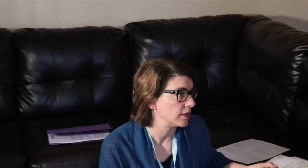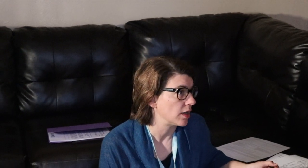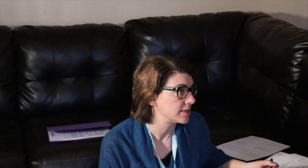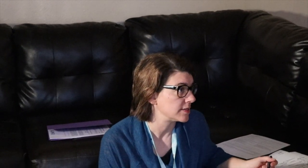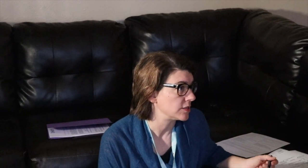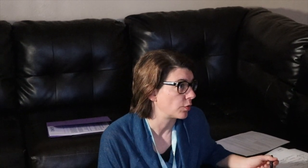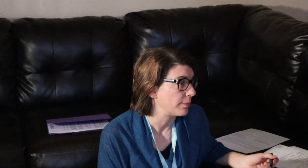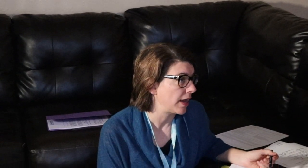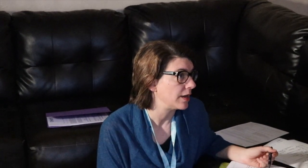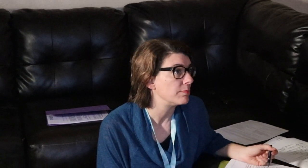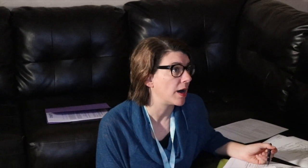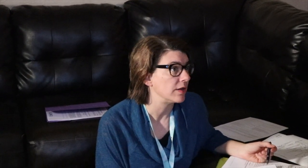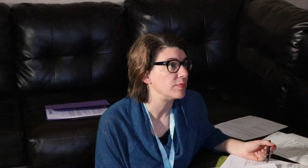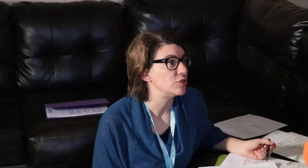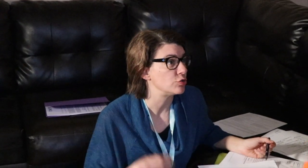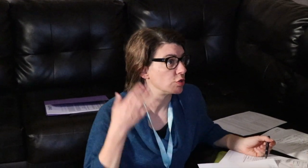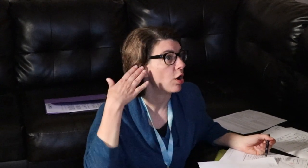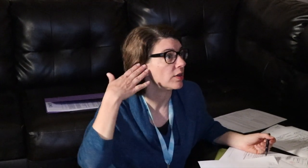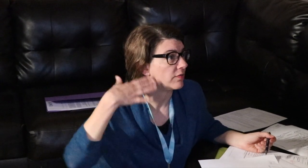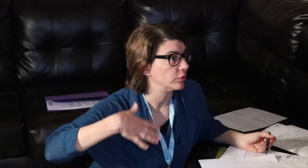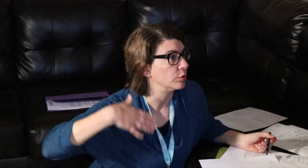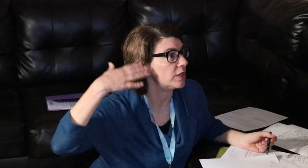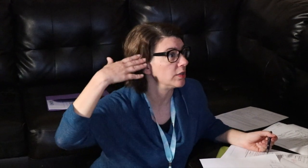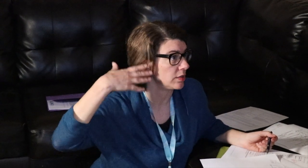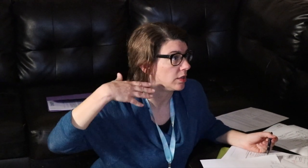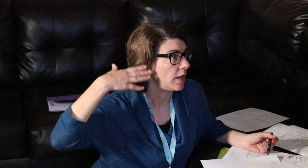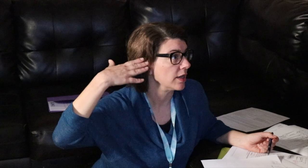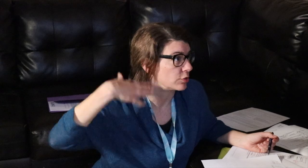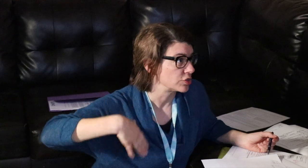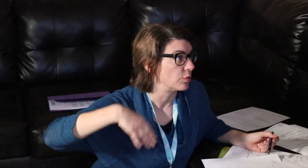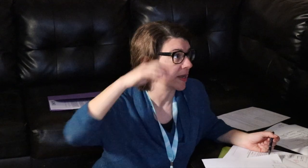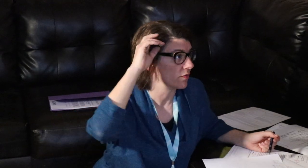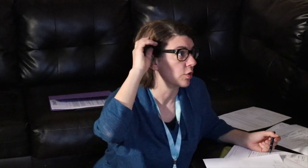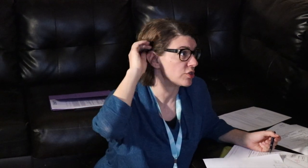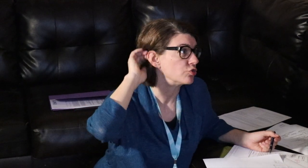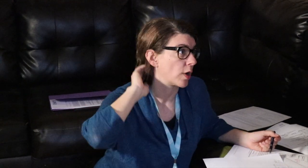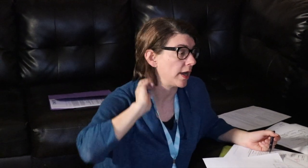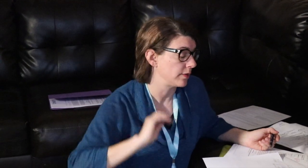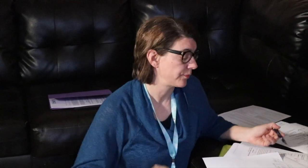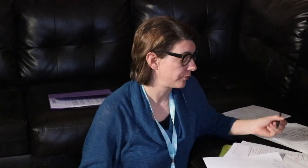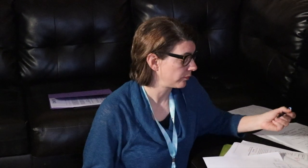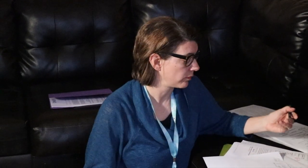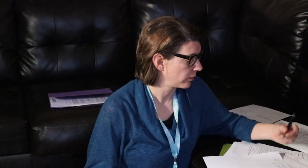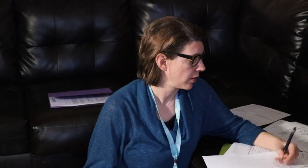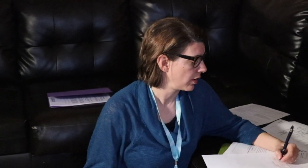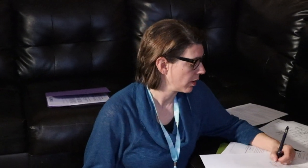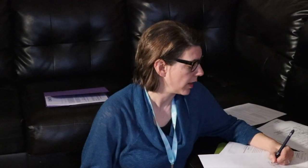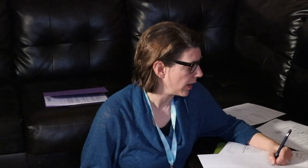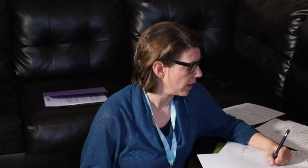loss that still remain might have been due to all that fluid and they are still waiting for it to drain. Yes.